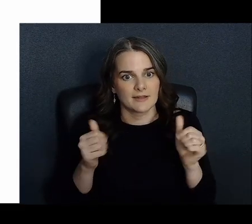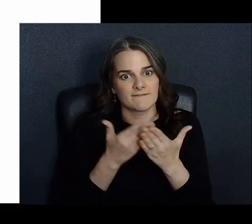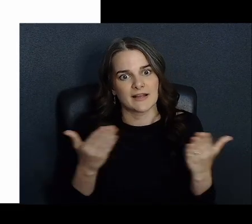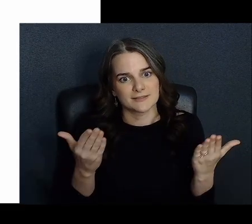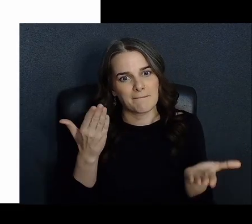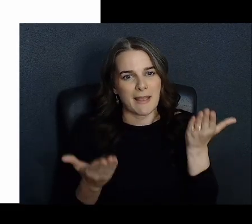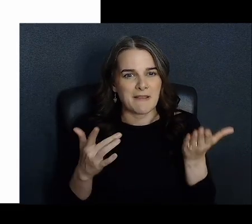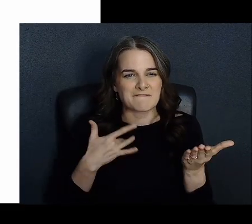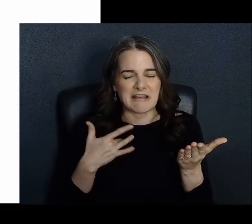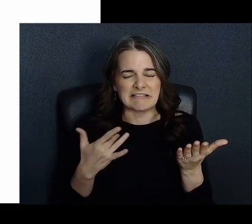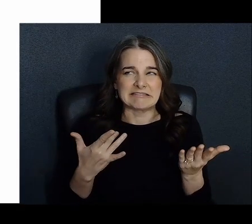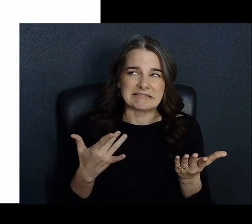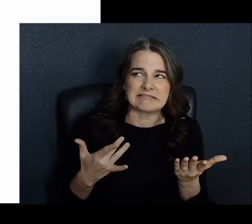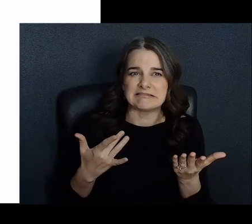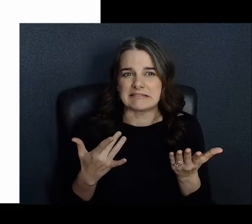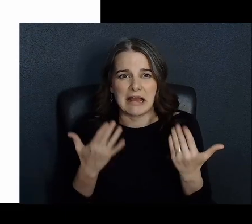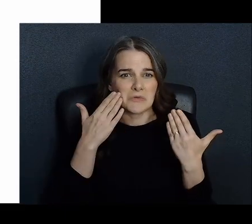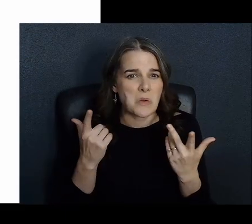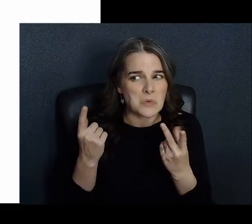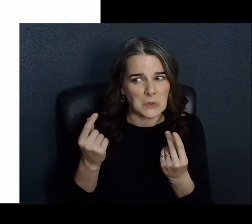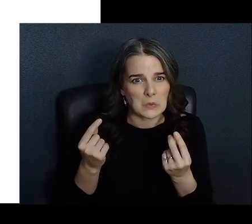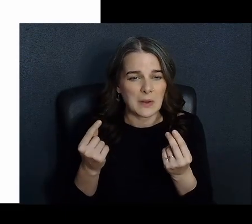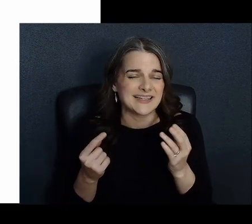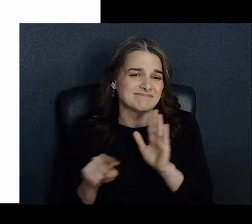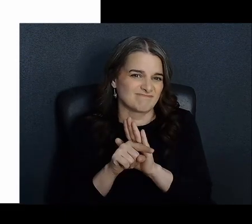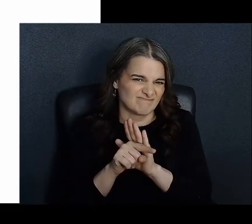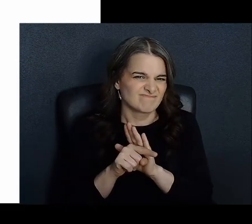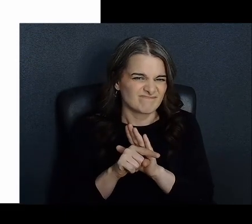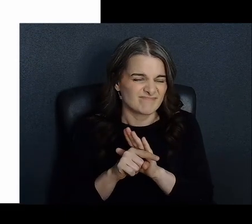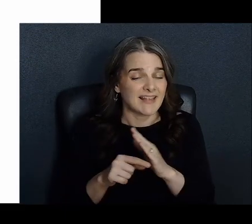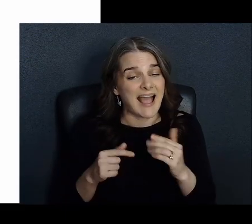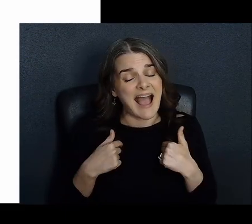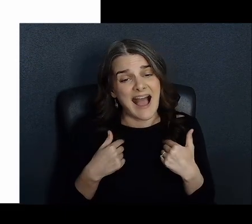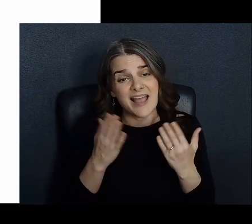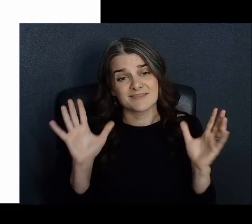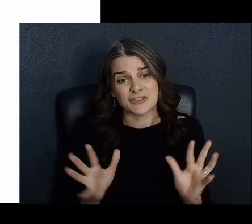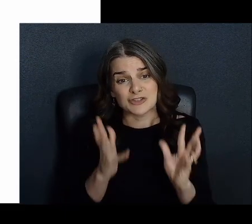So I always encourage people to take advantage of both using the voice assistants as well